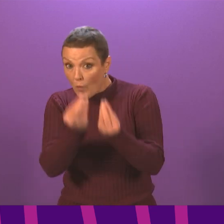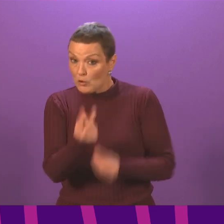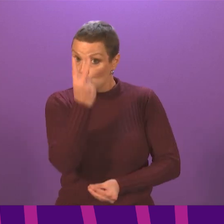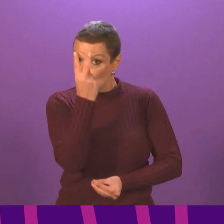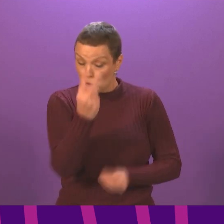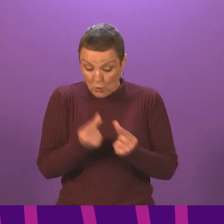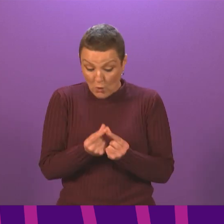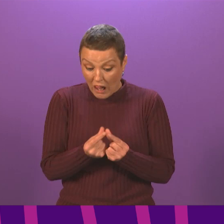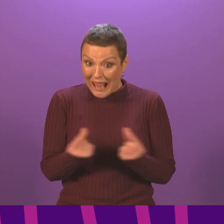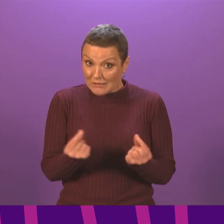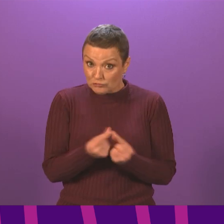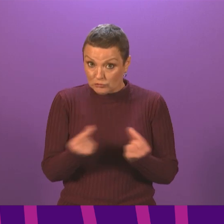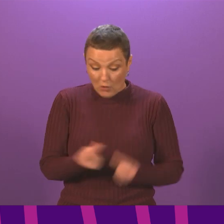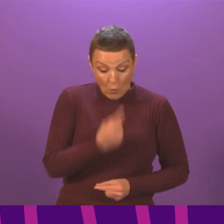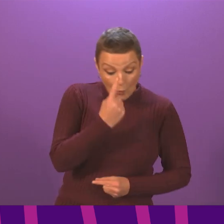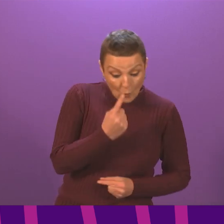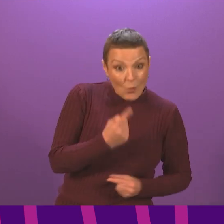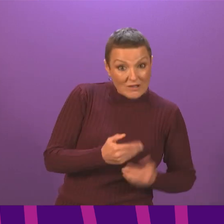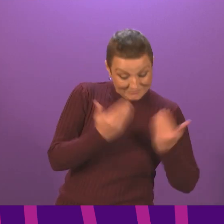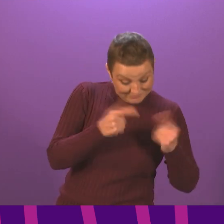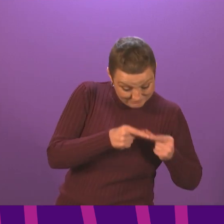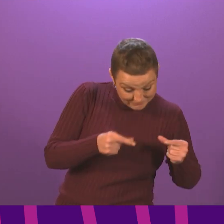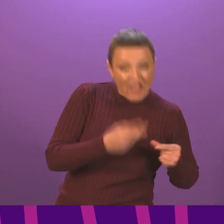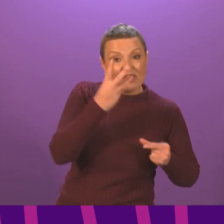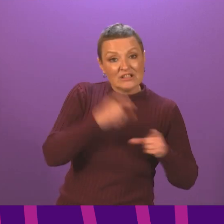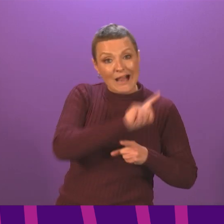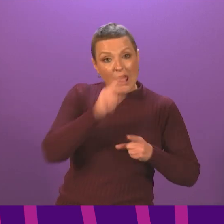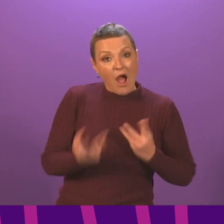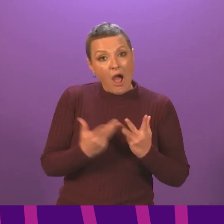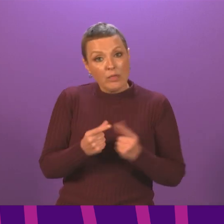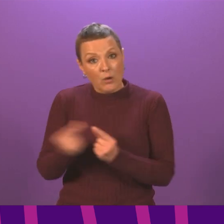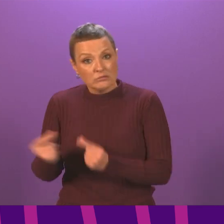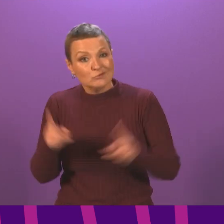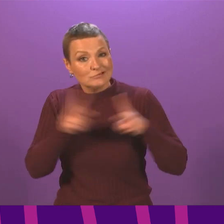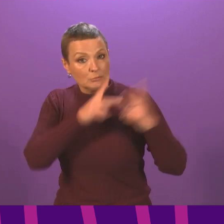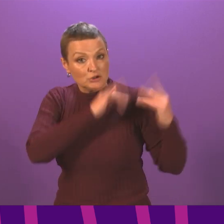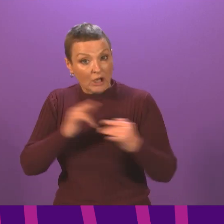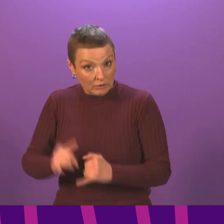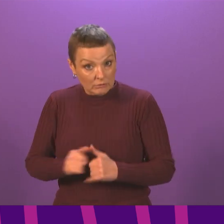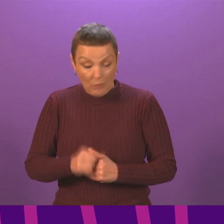be offered two lateral flow tests, three days apart, from next week, and, as part of the